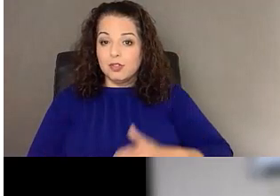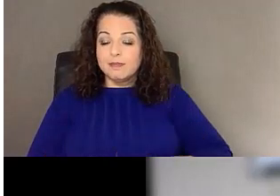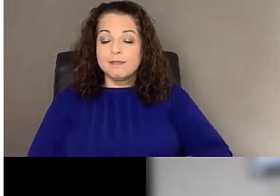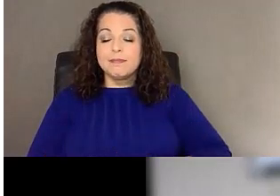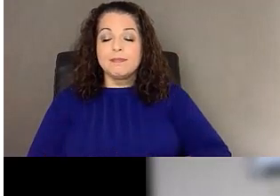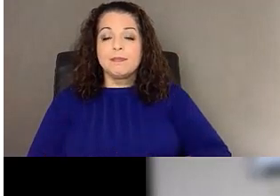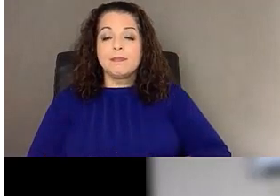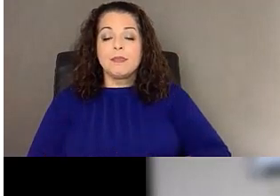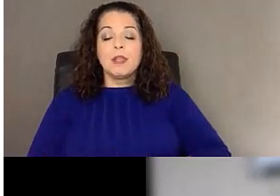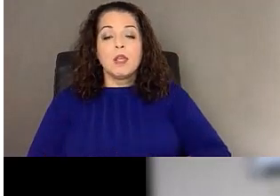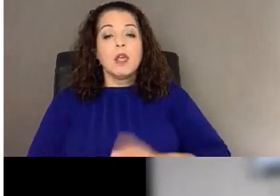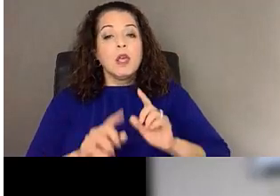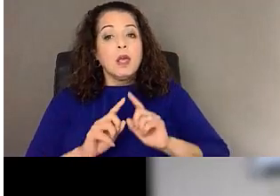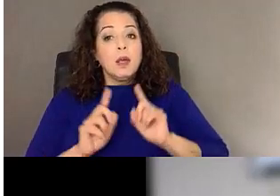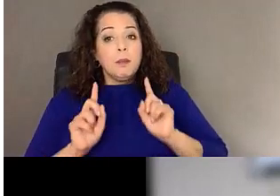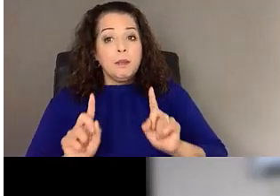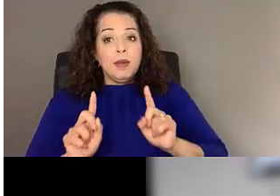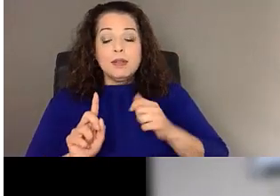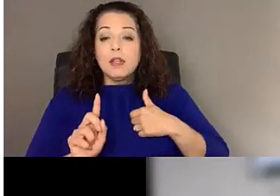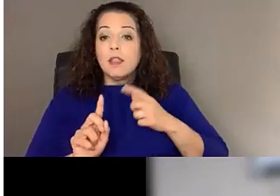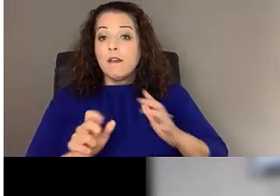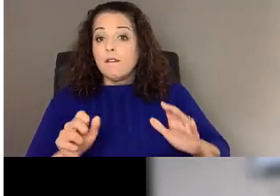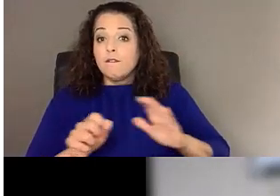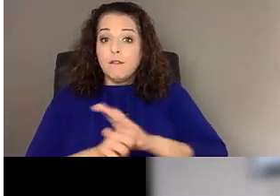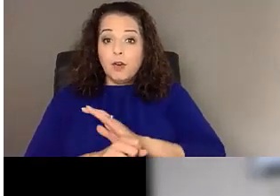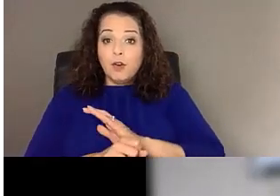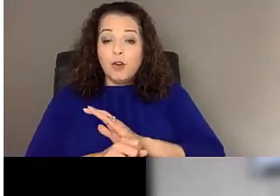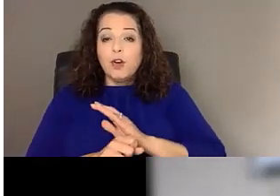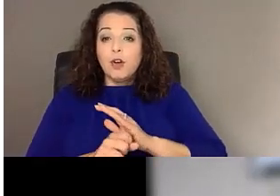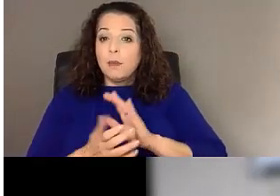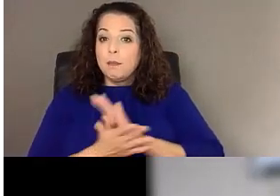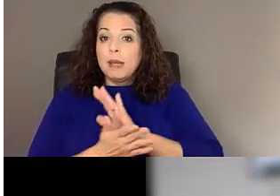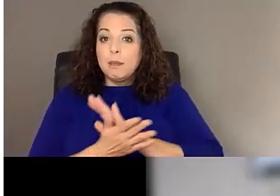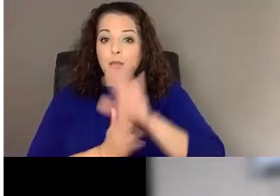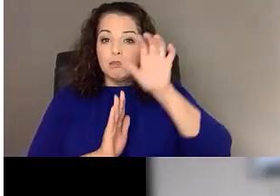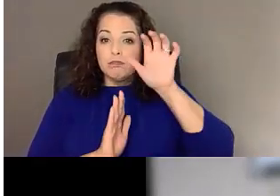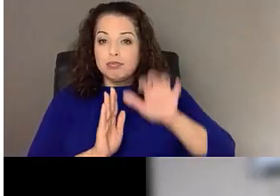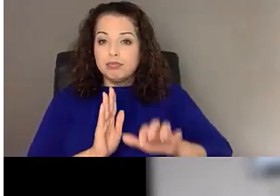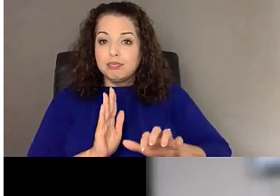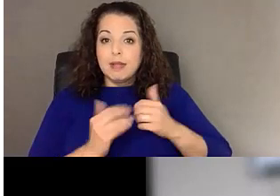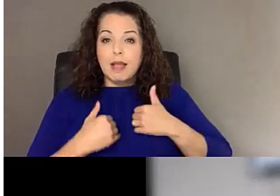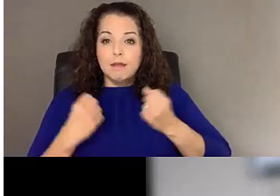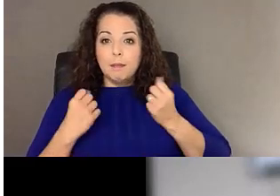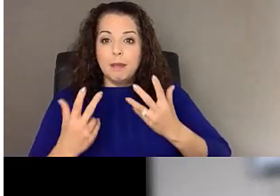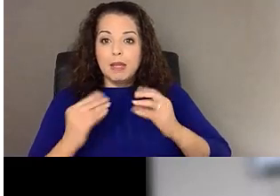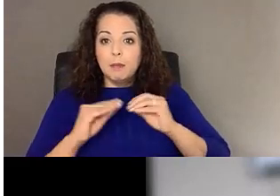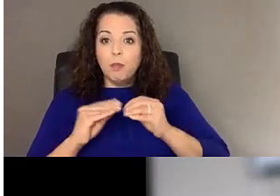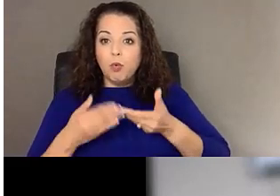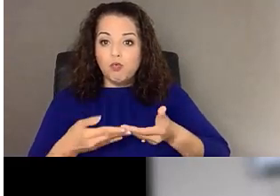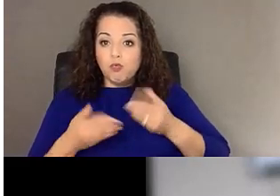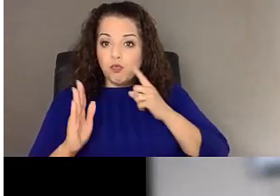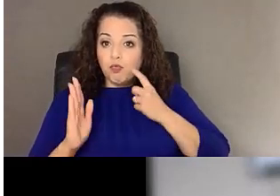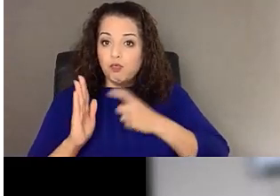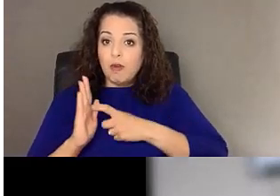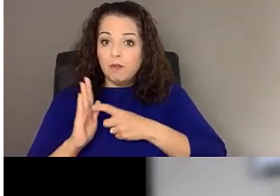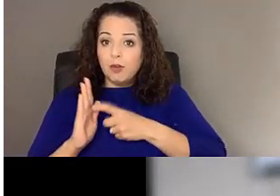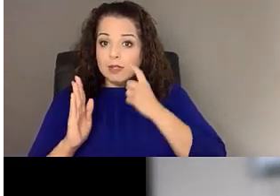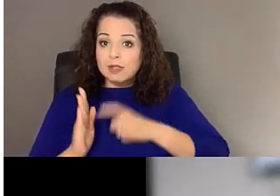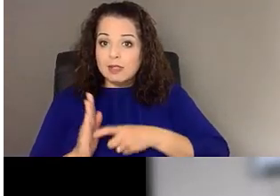But the full paper has many more references that we haven't included here in this slide